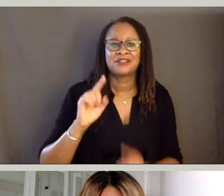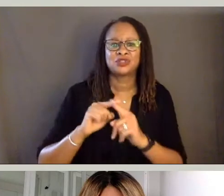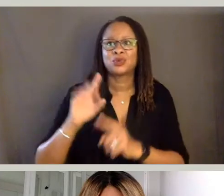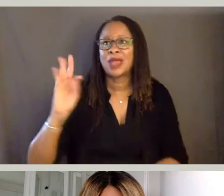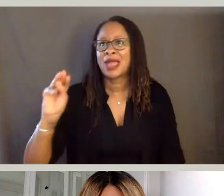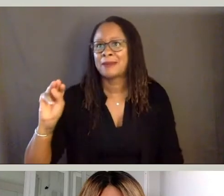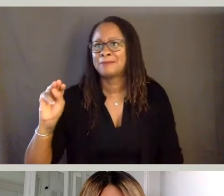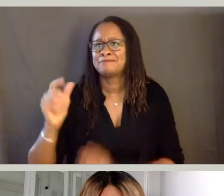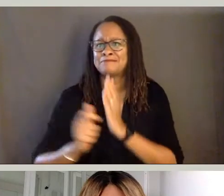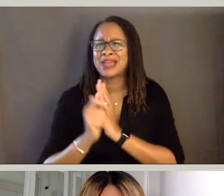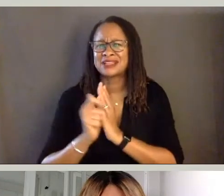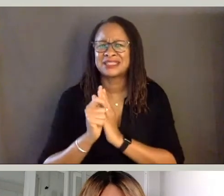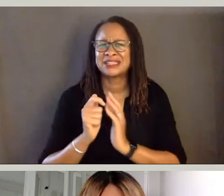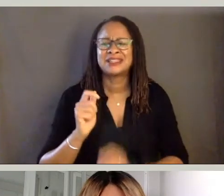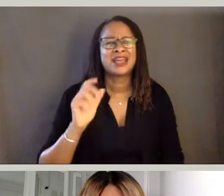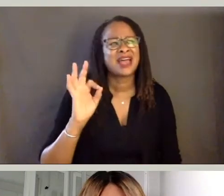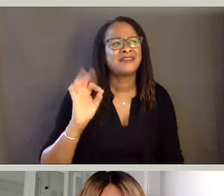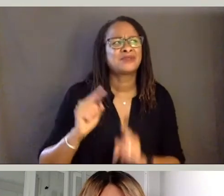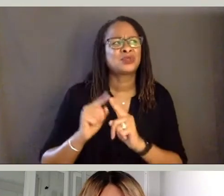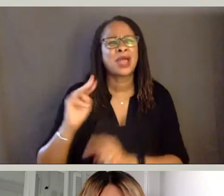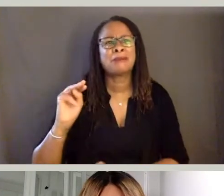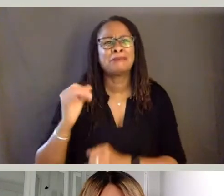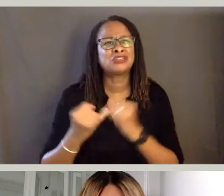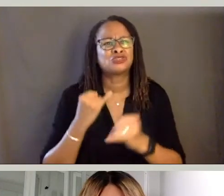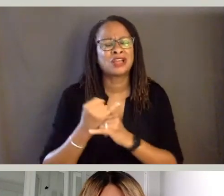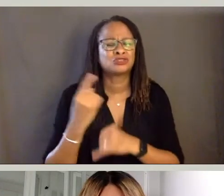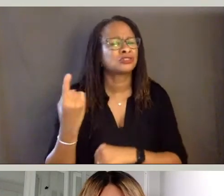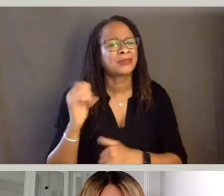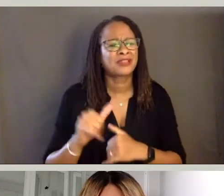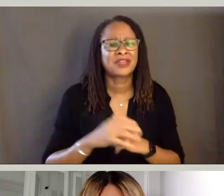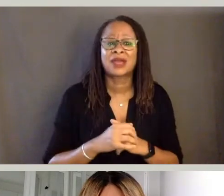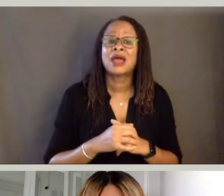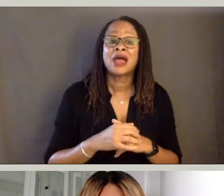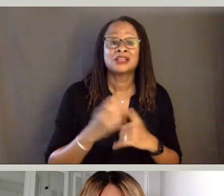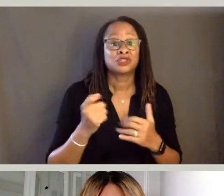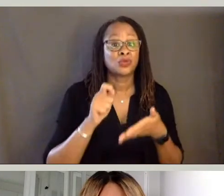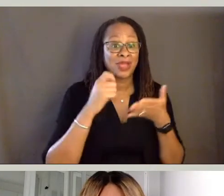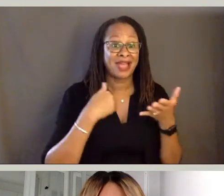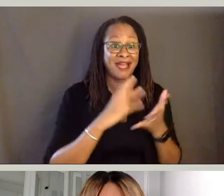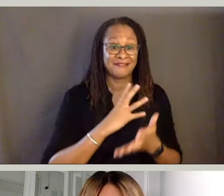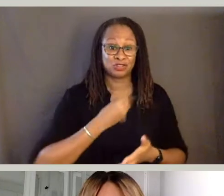I think it was one of those, and in there, there are trans people writing reviews on trans films, right?